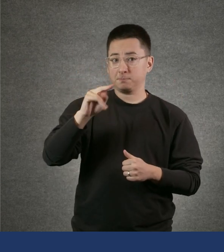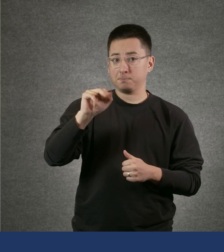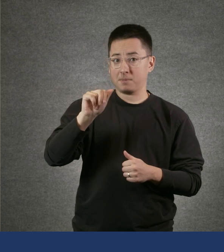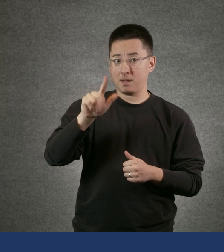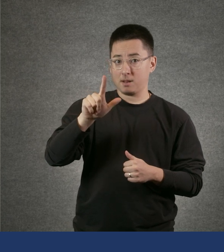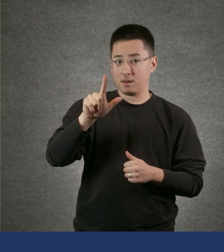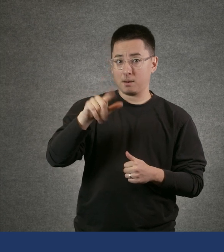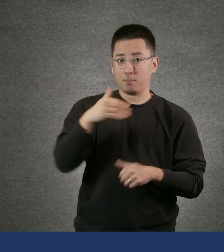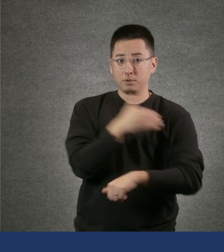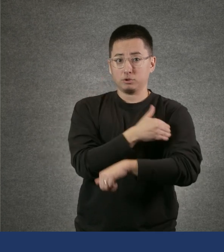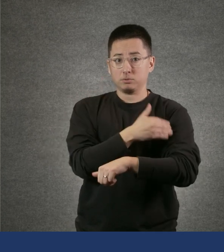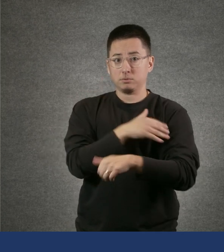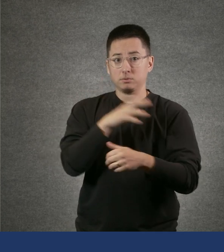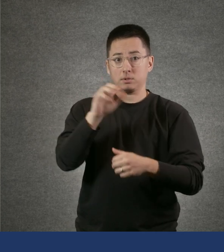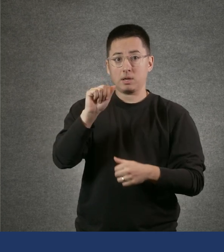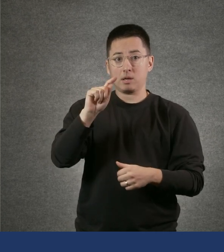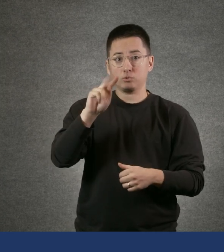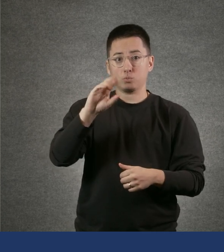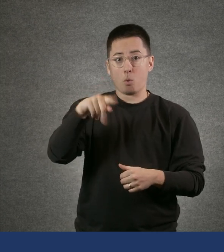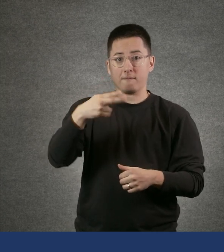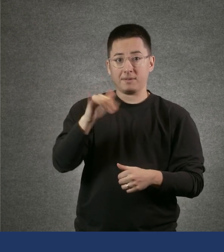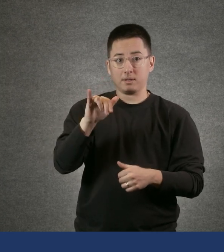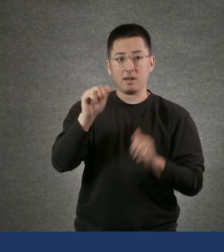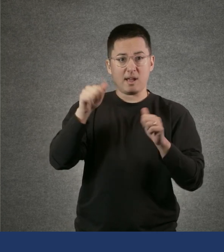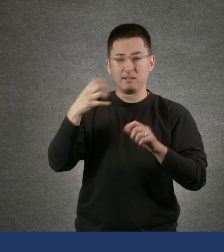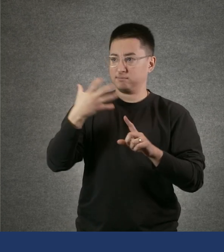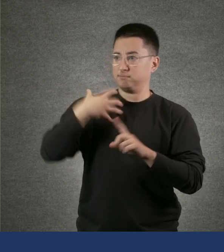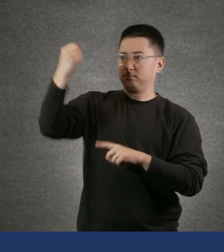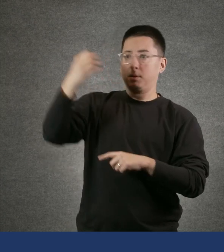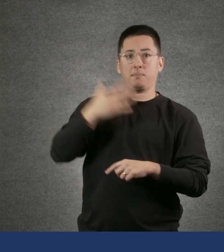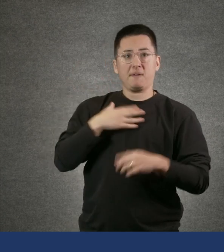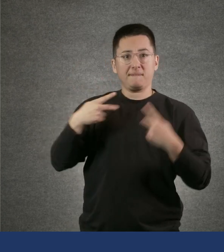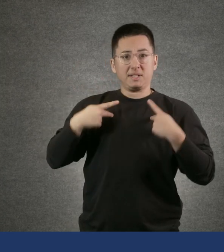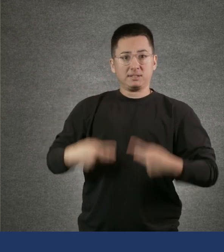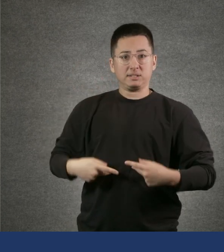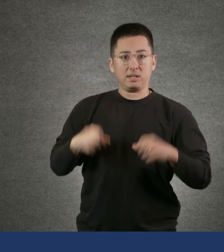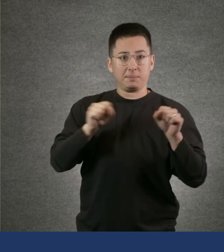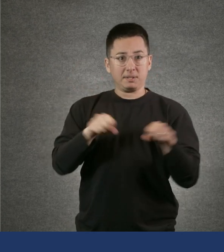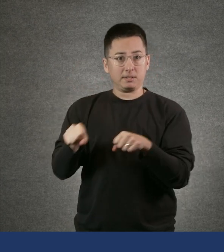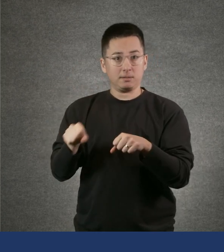can take away all of my physical abilities. It cannot touch my mind.